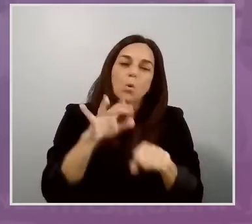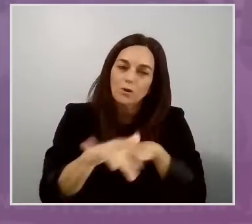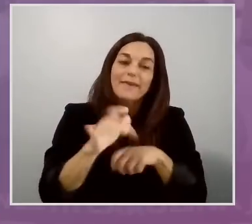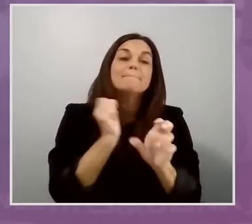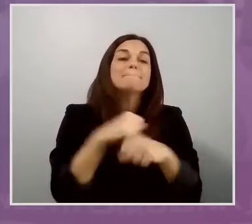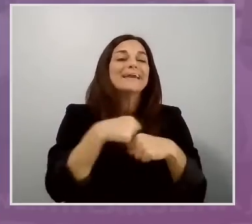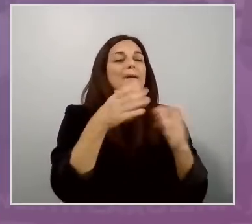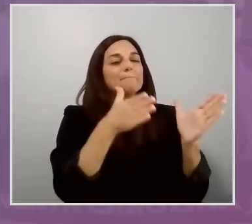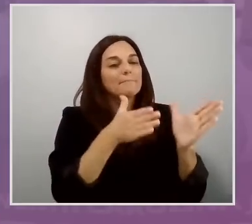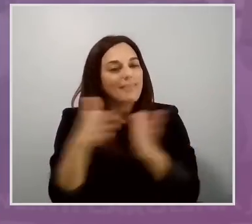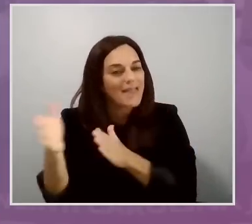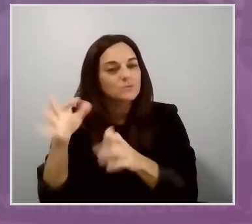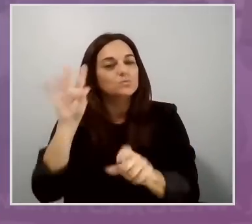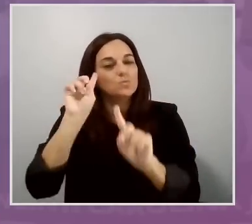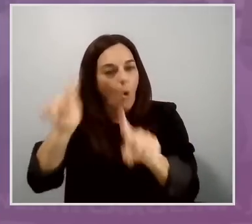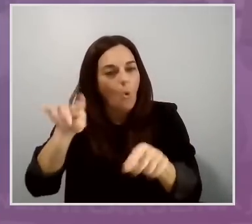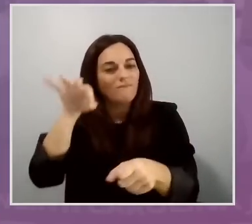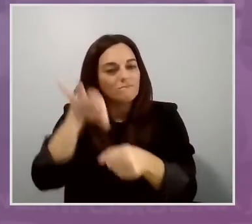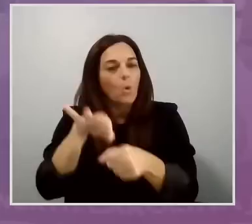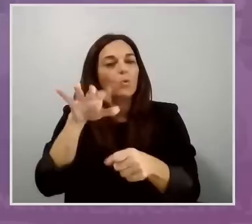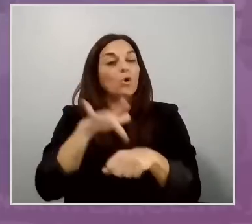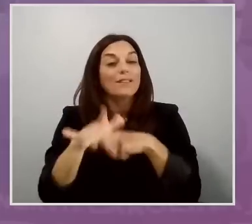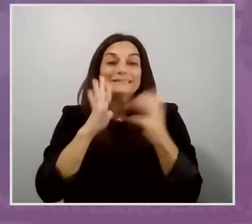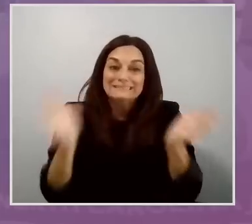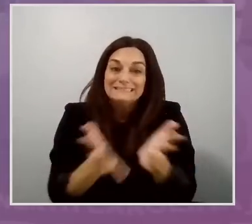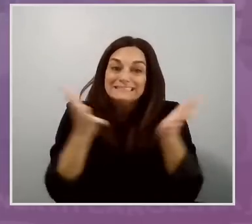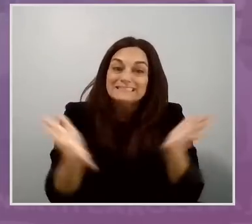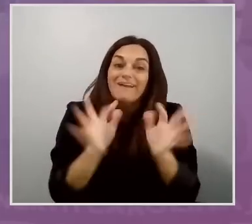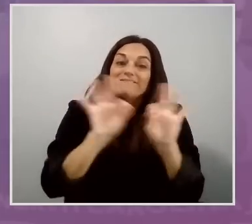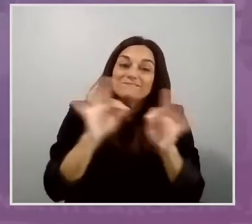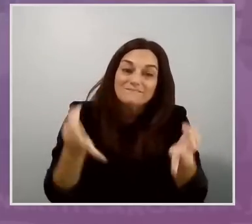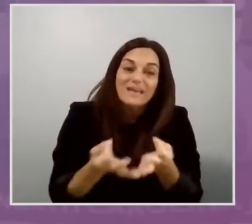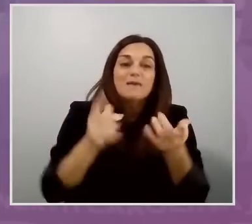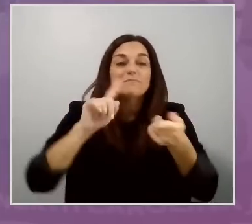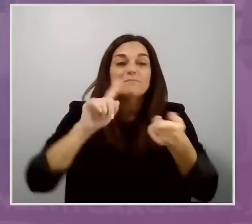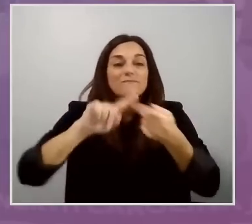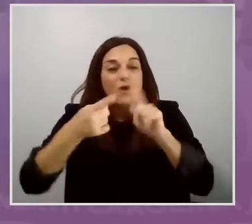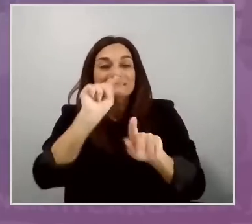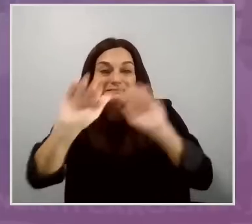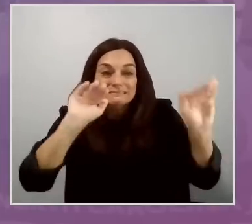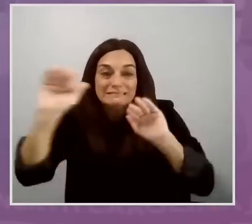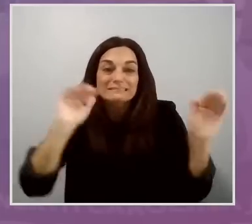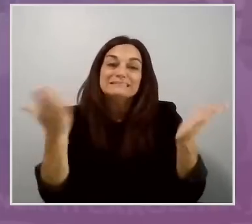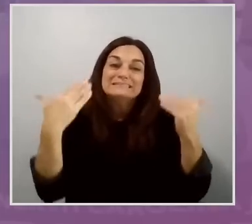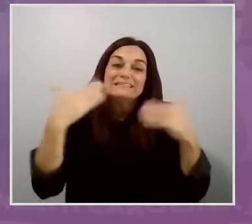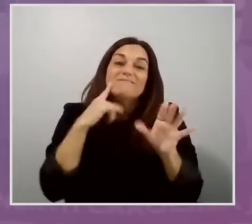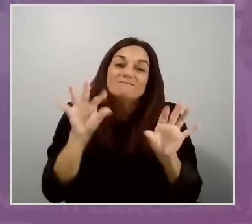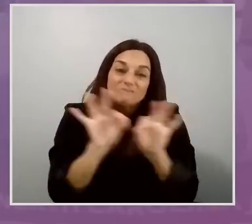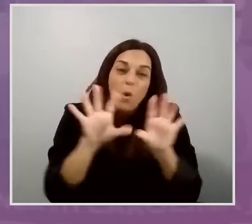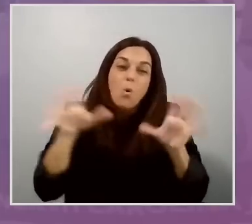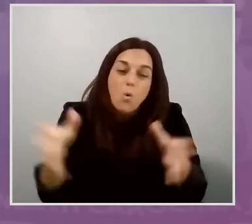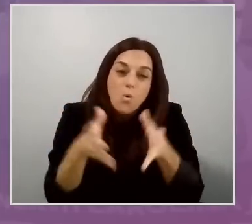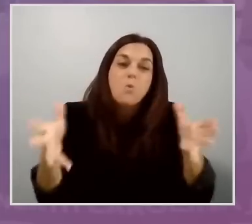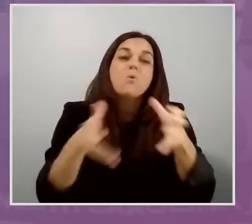BUT MORE THAN ANYTHING ELSE, VOTE EARLY, MAKE A PLAN TO VOTE EARLY, ENCOURAGE YOUR